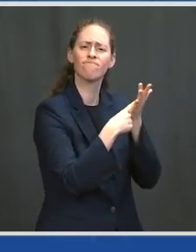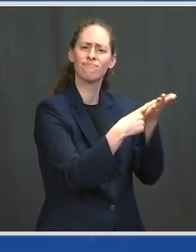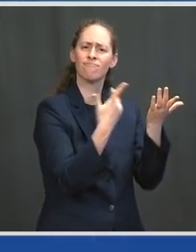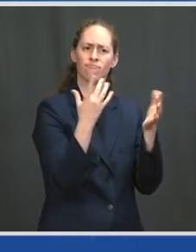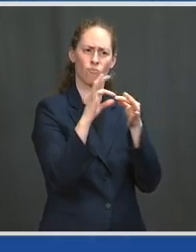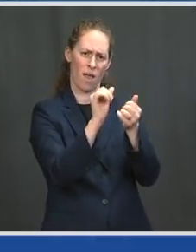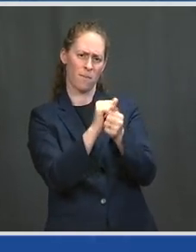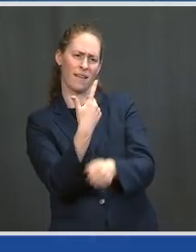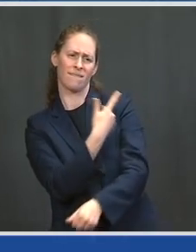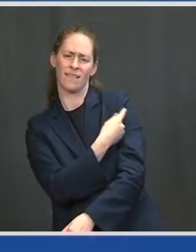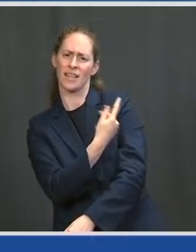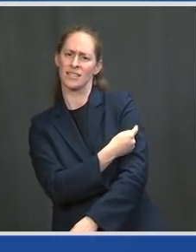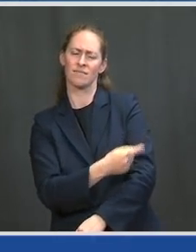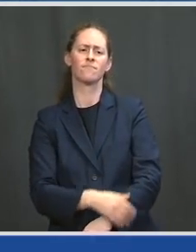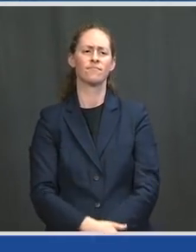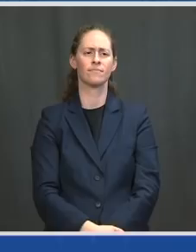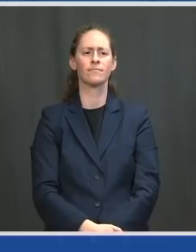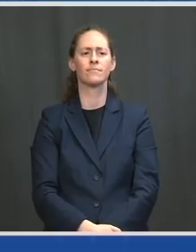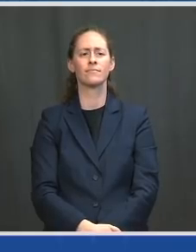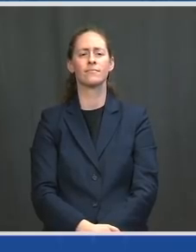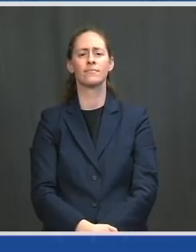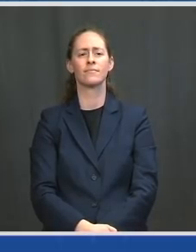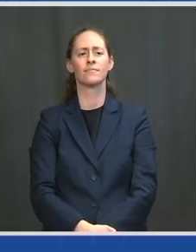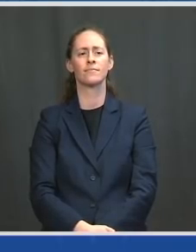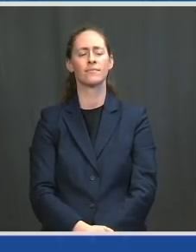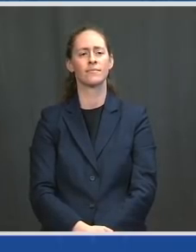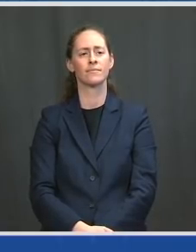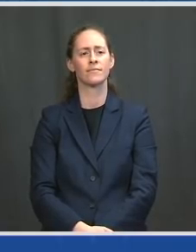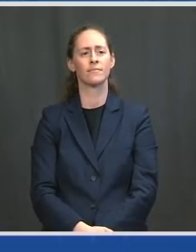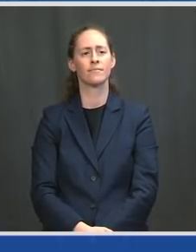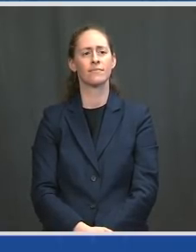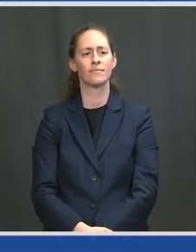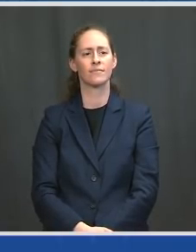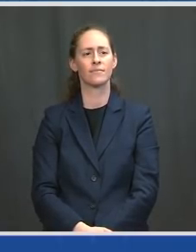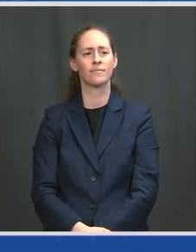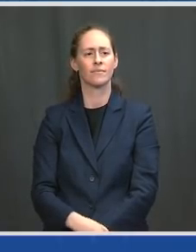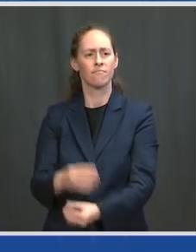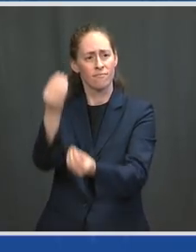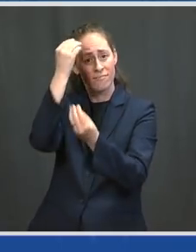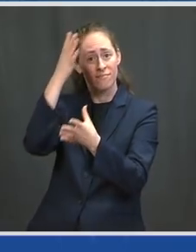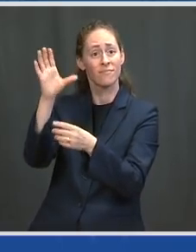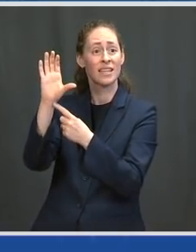will be out there in the public every day to answer questions and get the facts out.